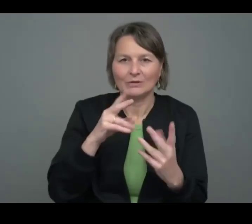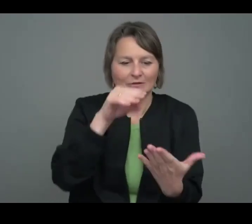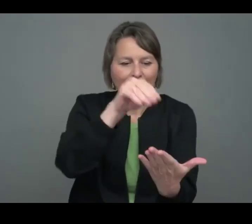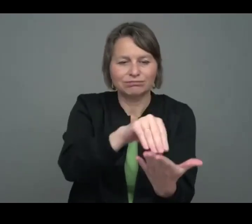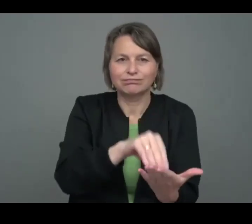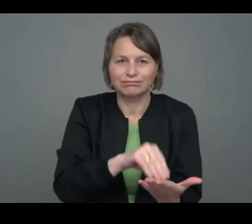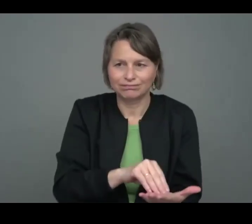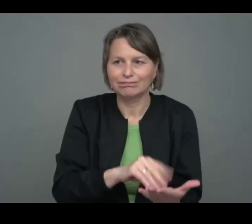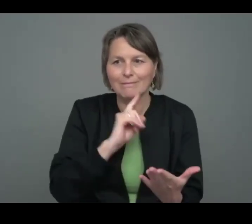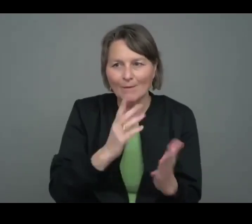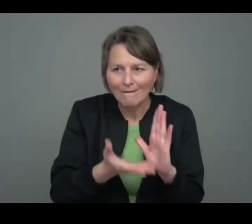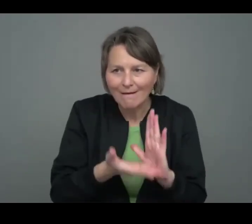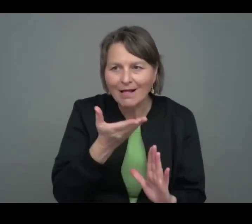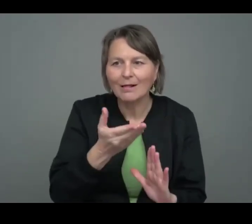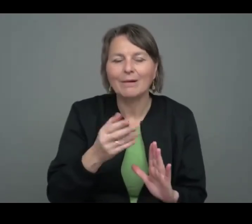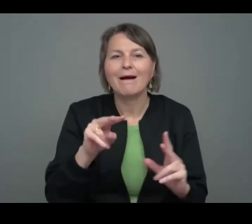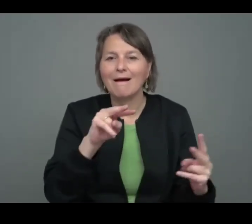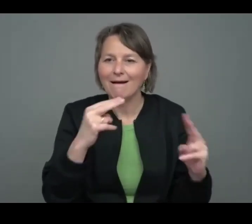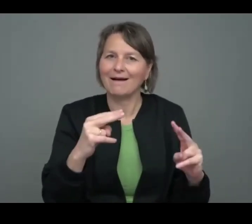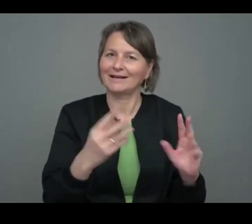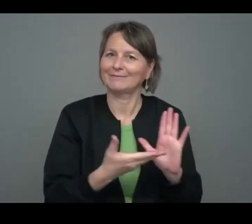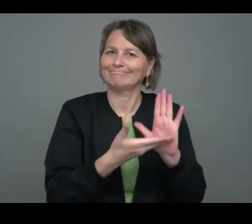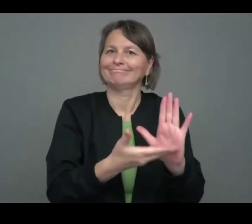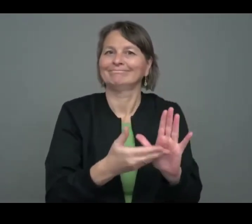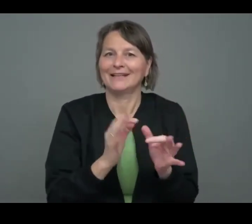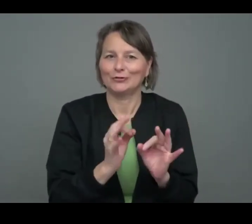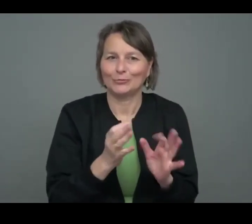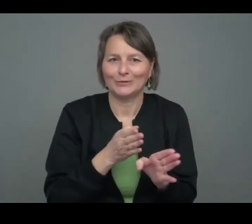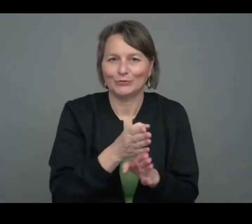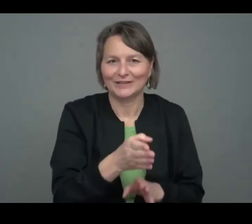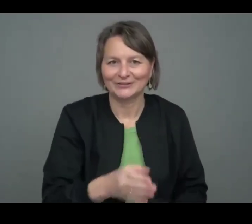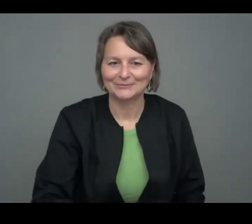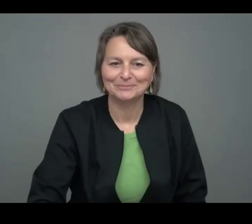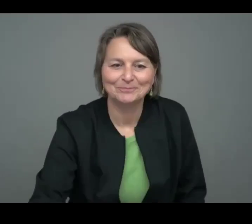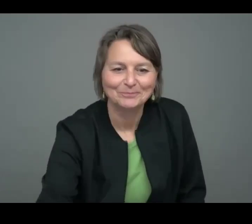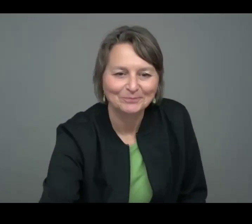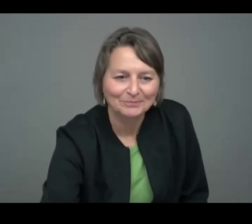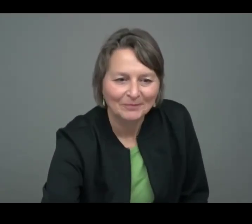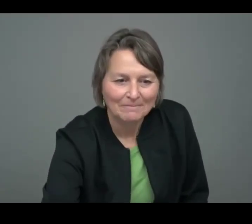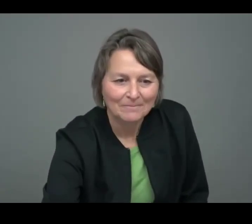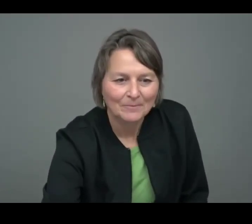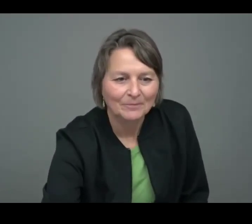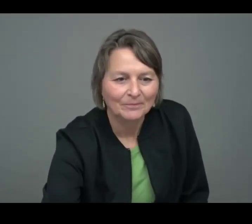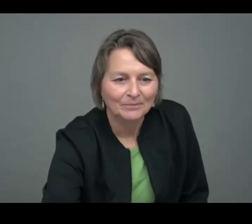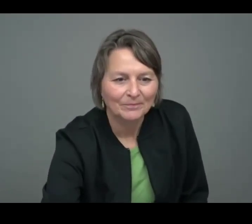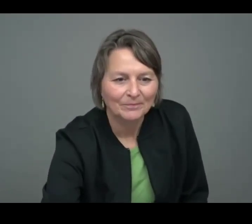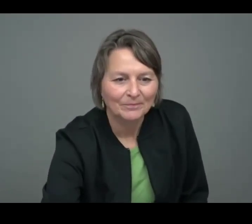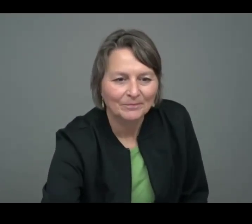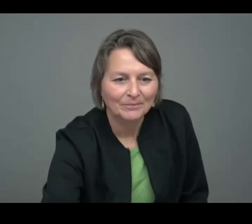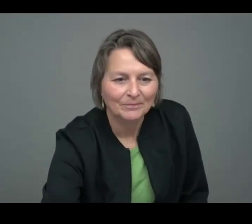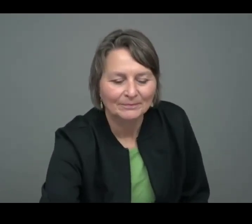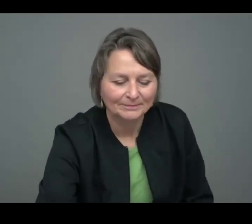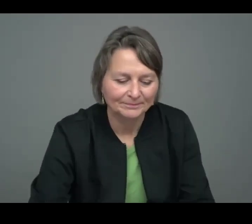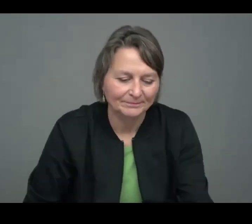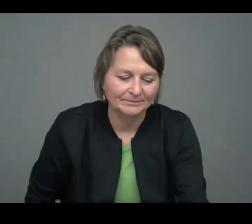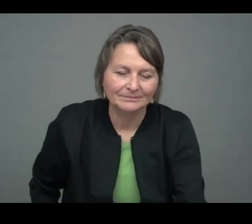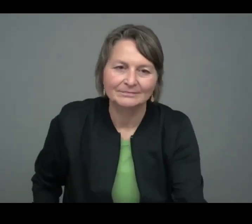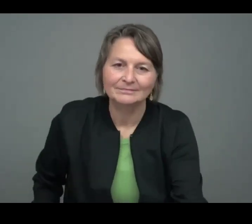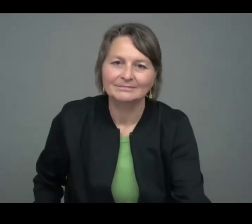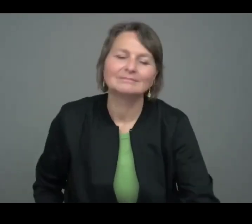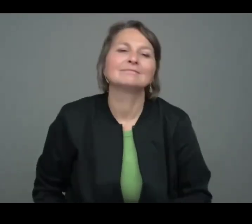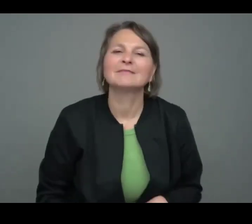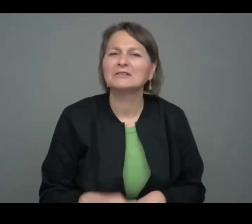field of interpretation. And this is how we can inform the training of future practitioners.